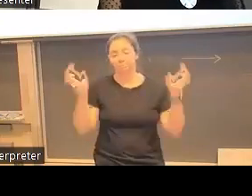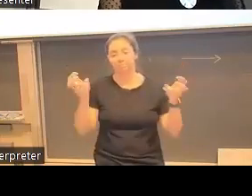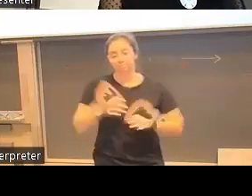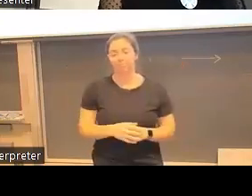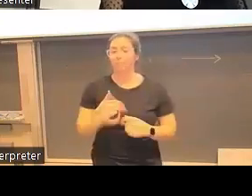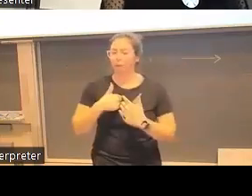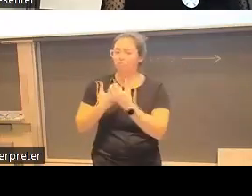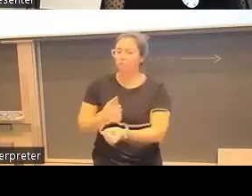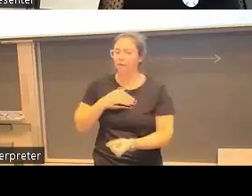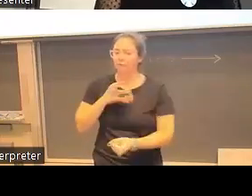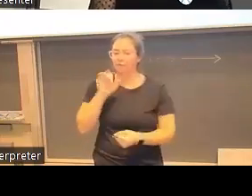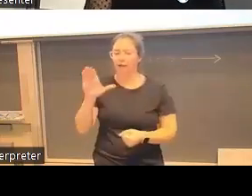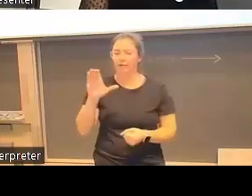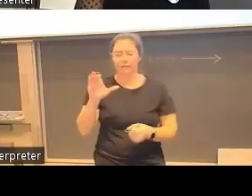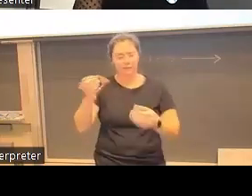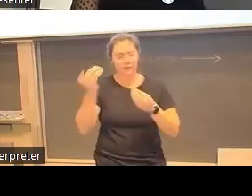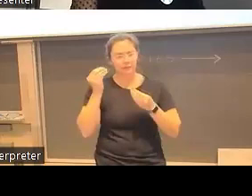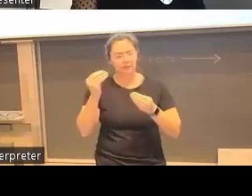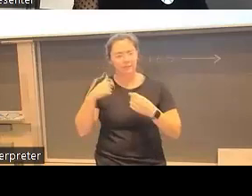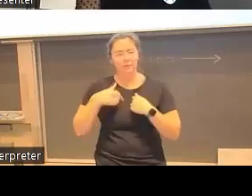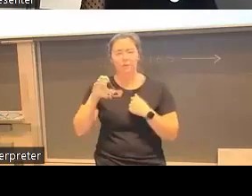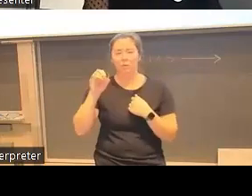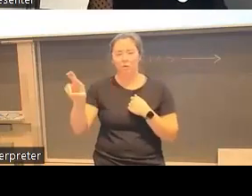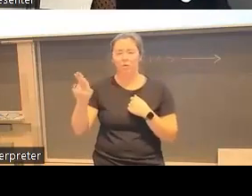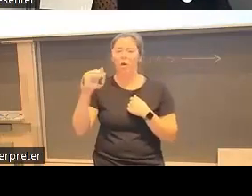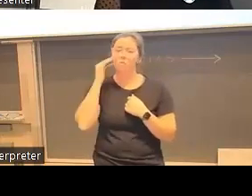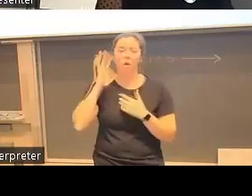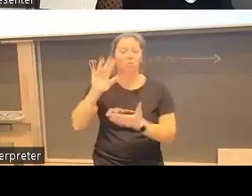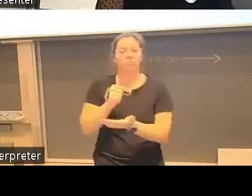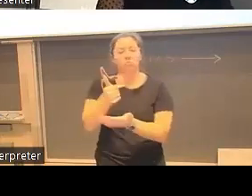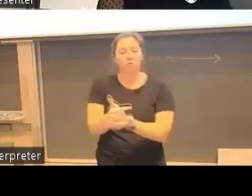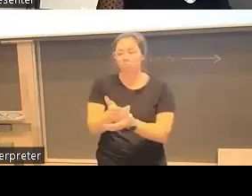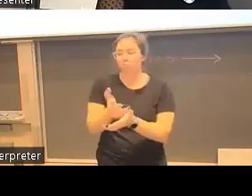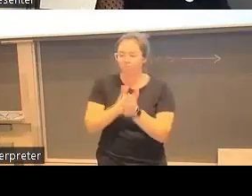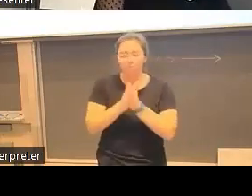trust my faculty to teach me in the O I know that I will graduate and be able to operate safely but